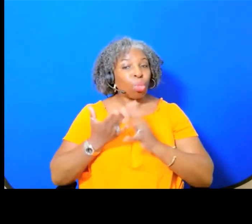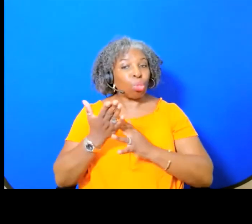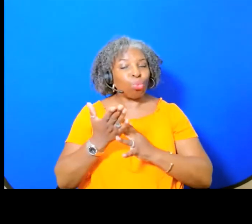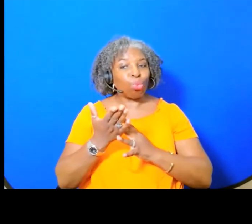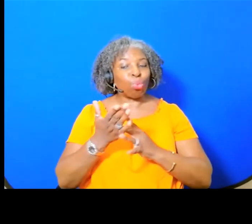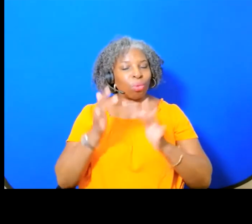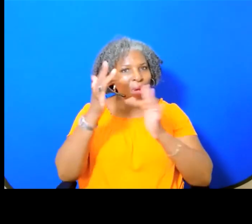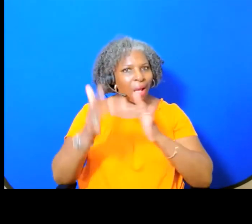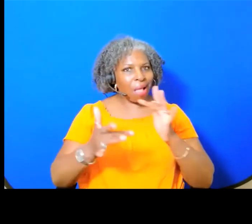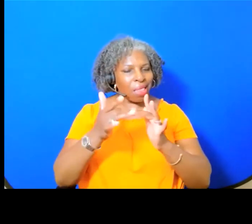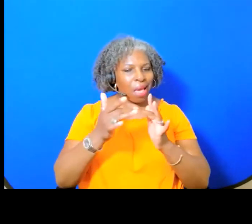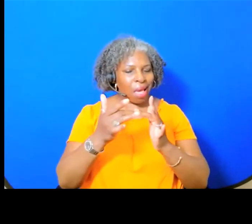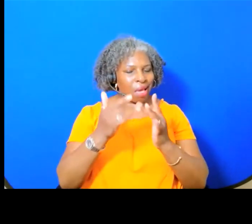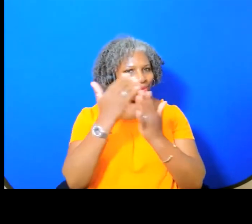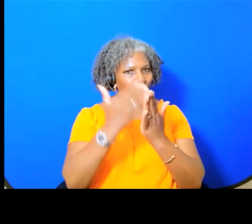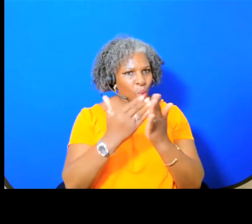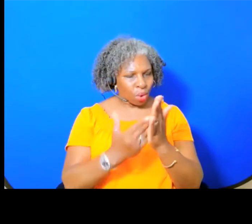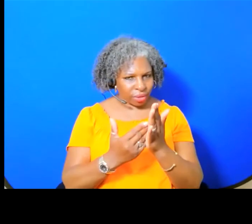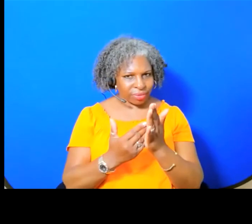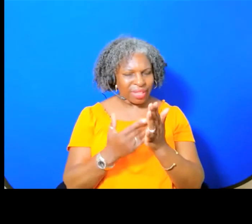If you experience any technical issues during the event,